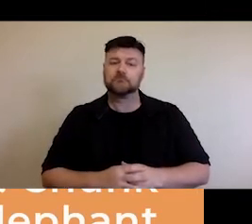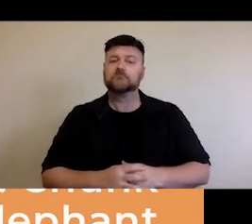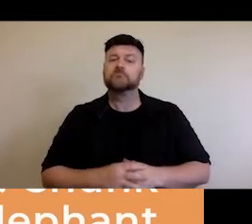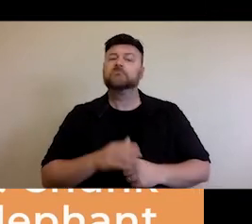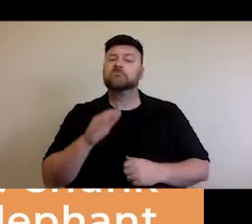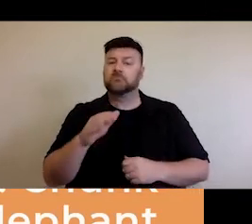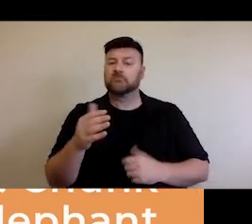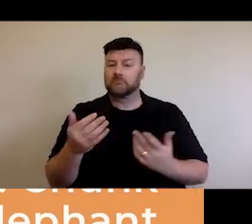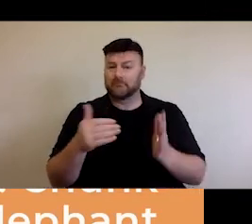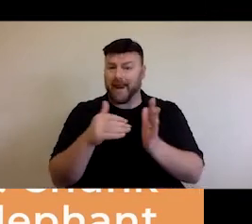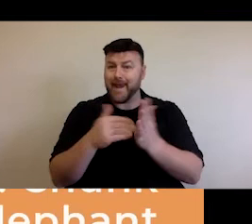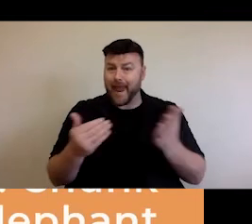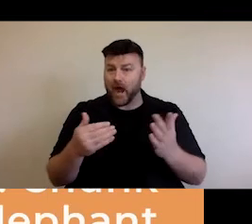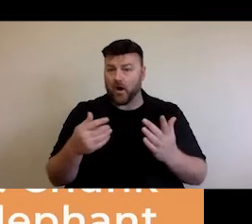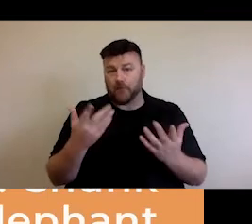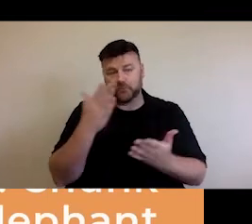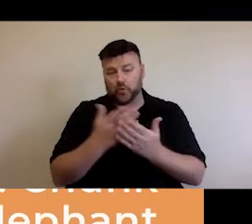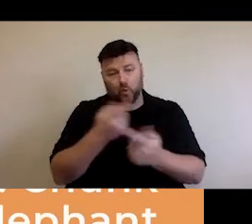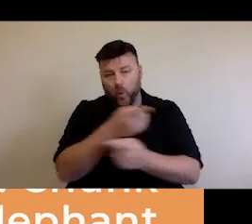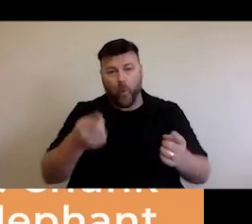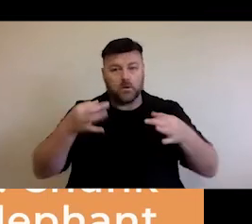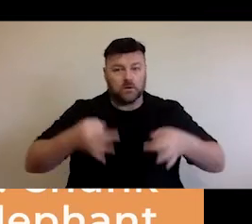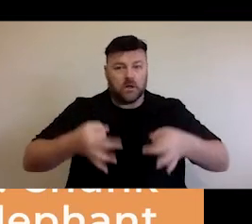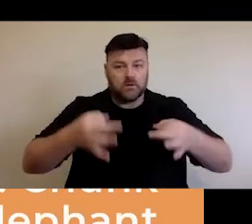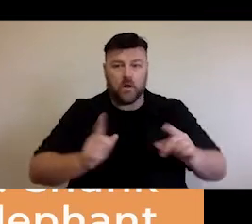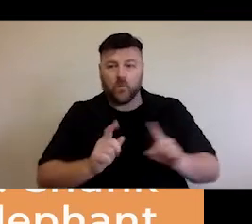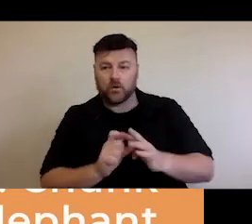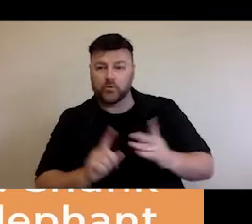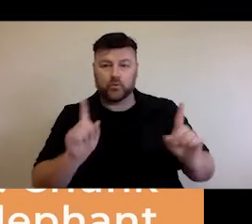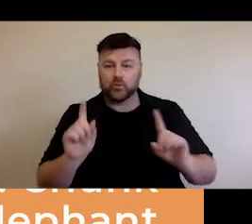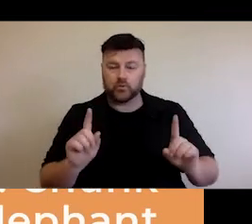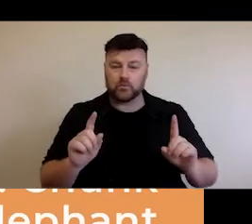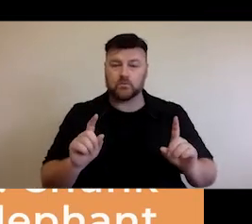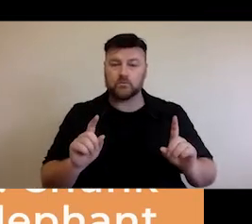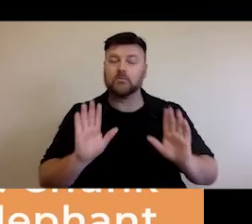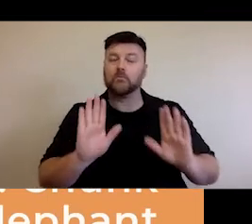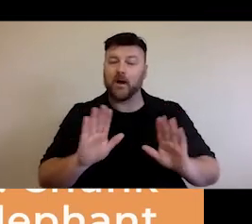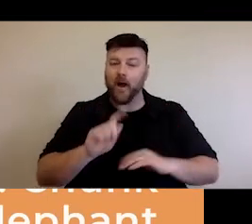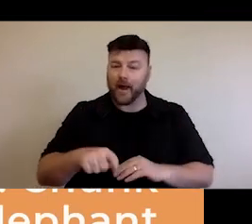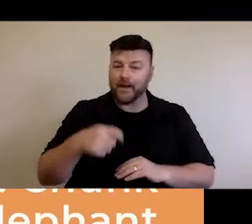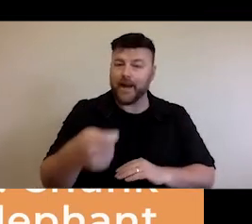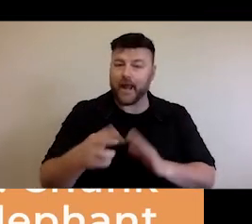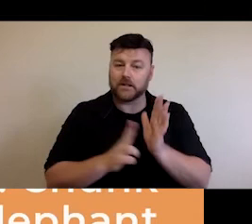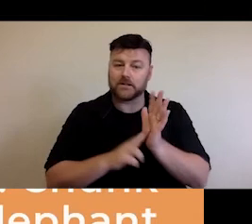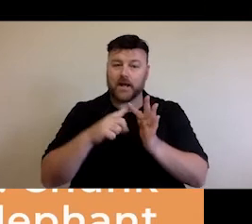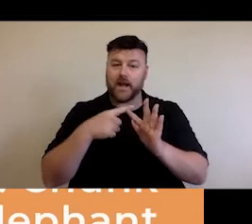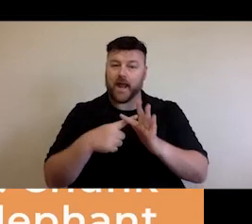you're all dealing with all the decisive action you need to take. But the next bit - the building back better - is actually vital.